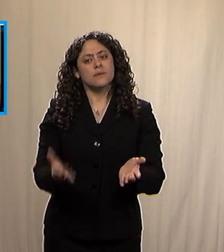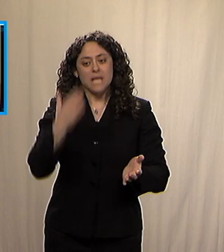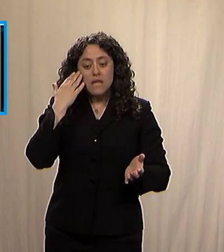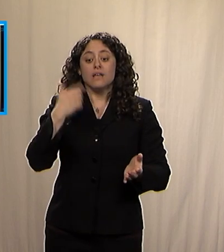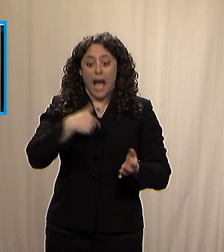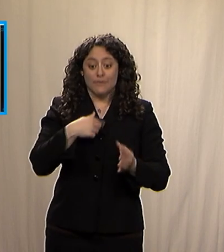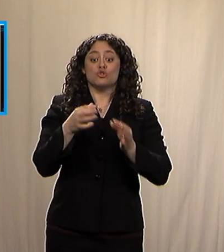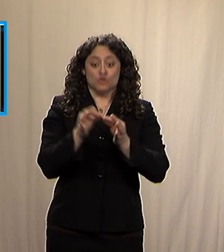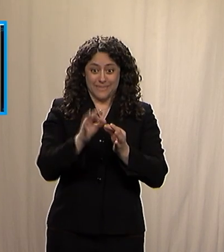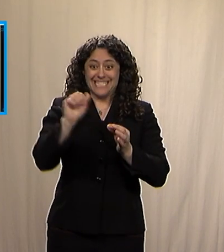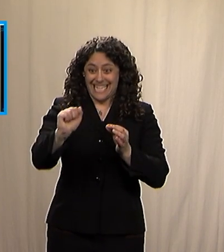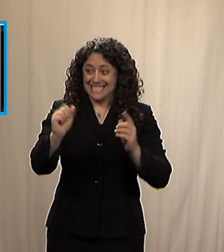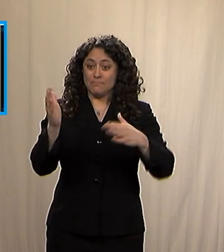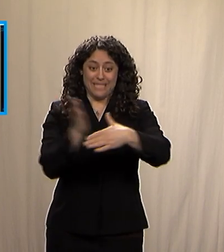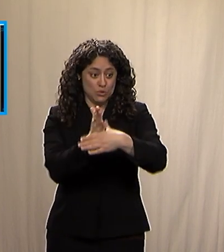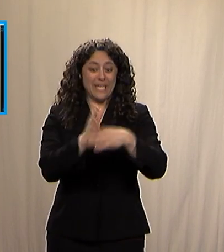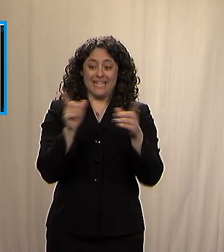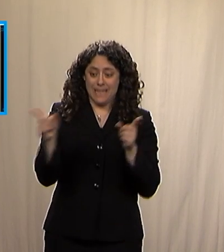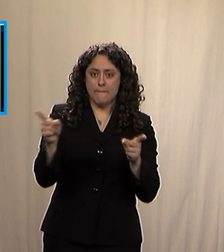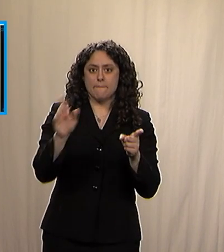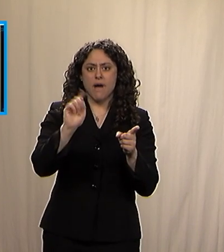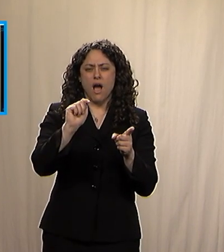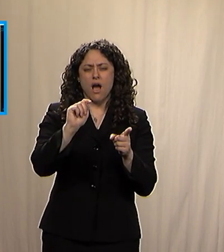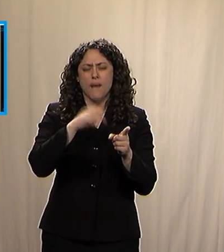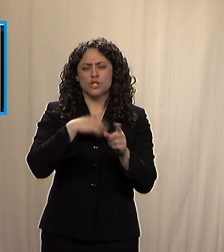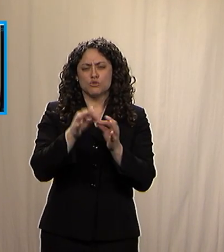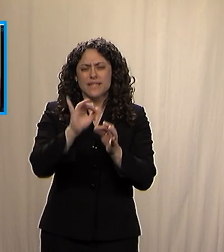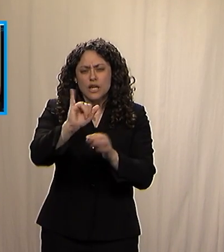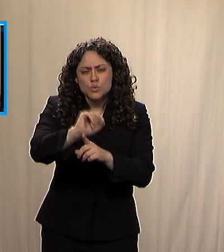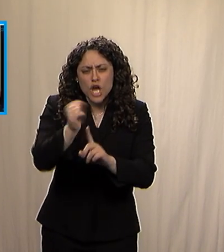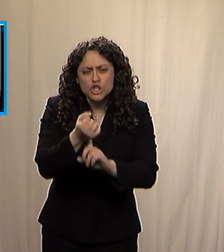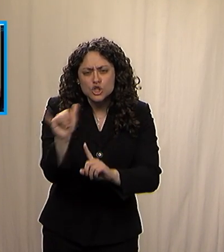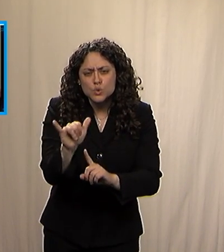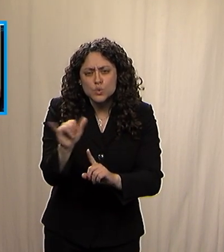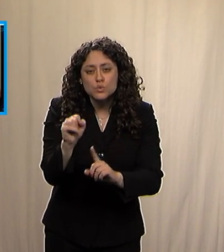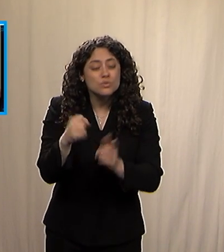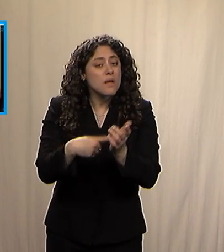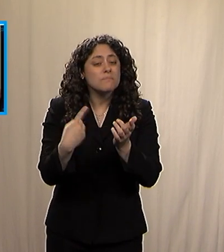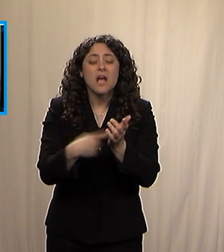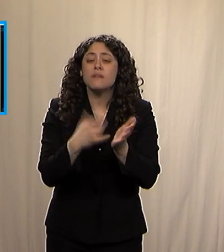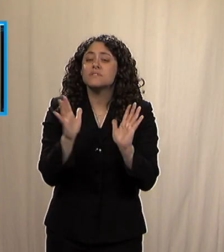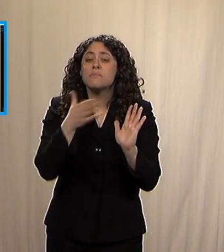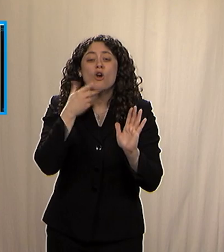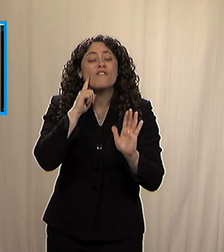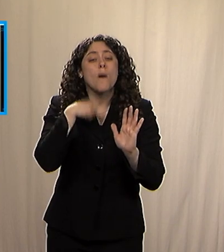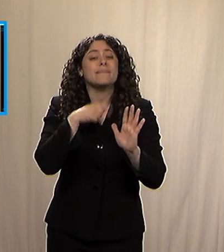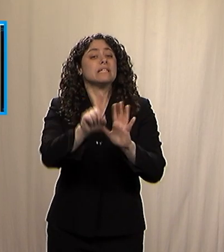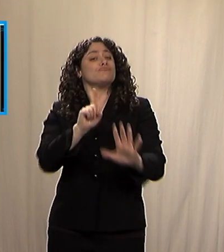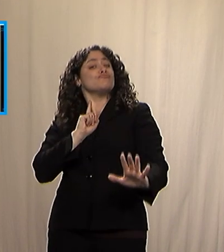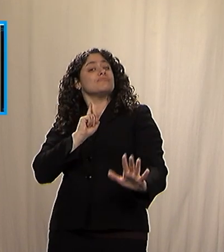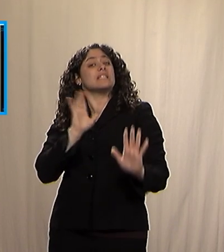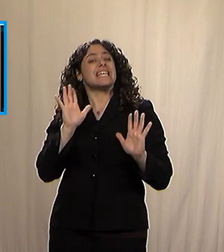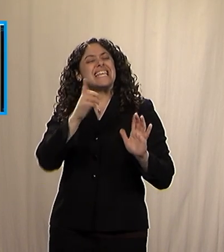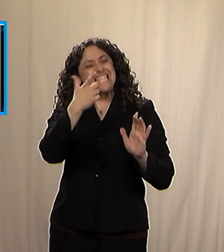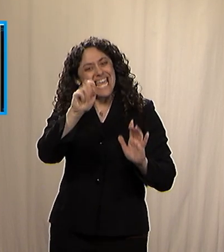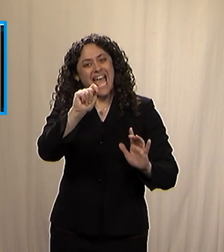I'm interpreting a situation. And sometimes the best thing I need to do is get out of the way for a brief period of time.